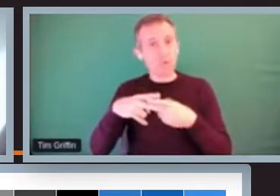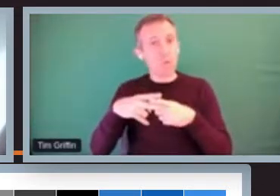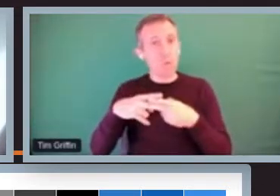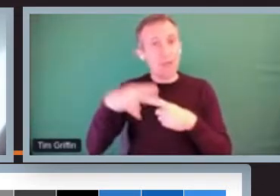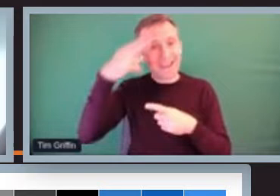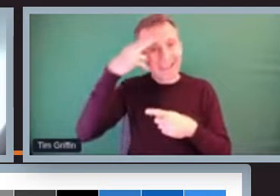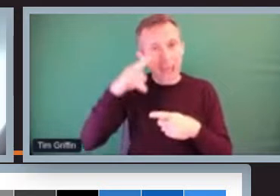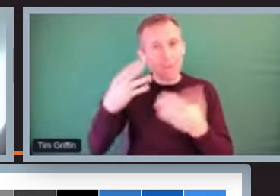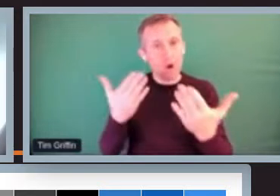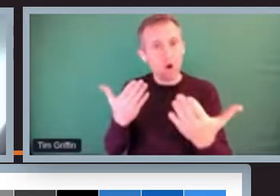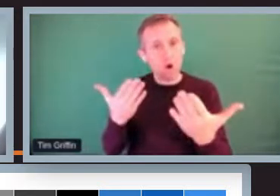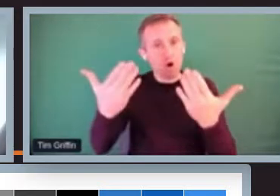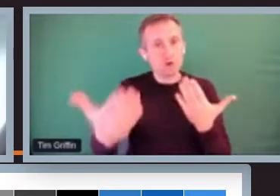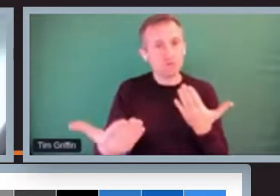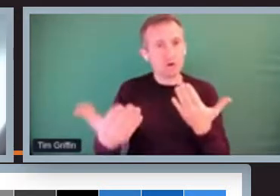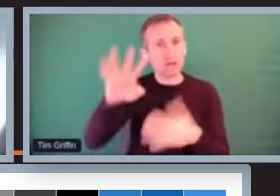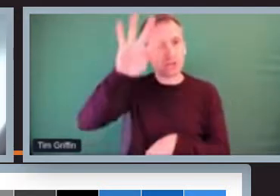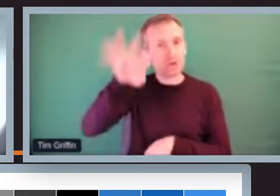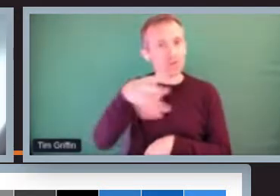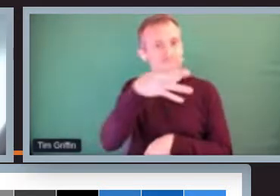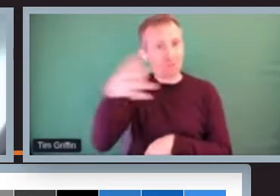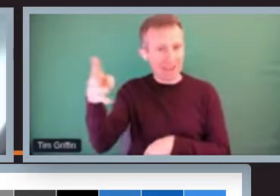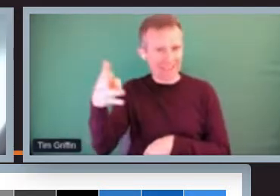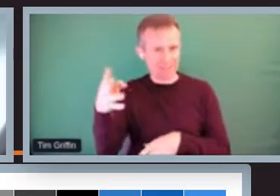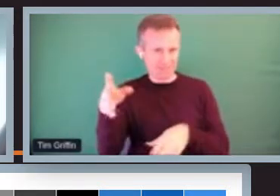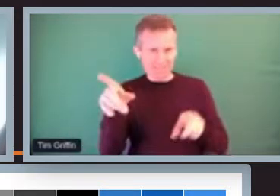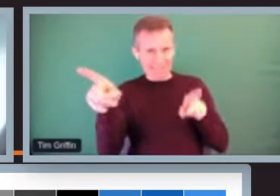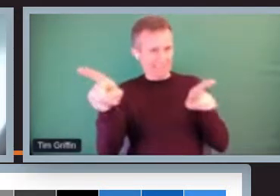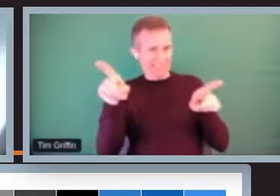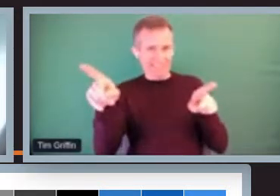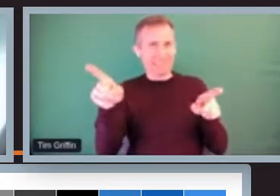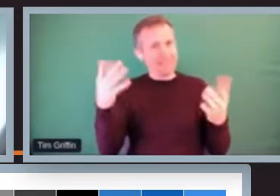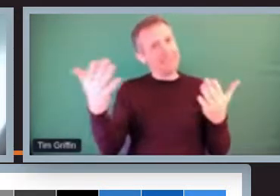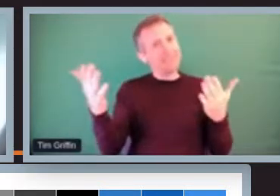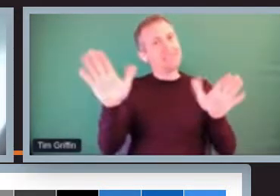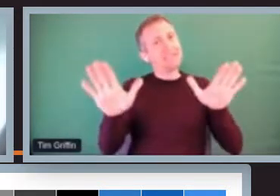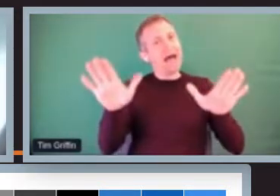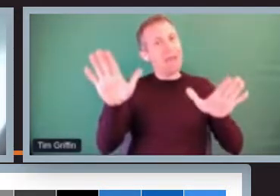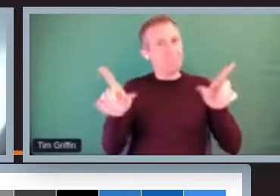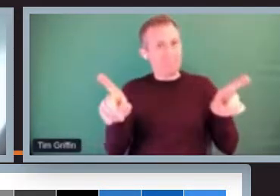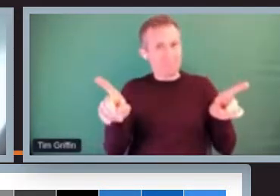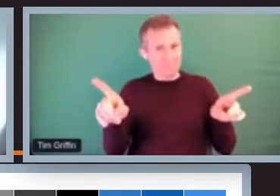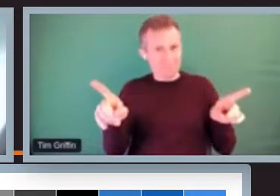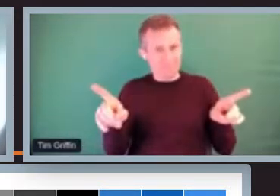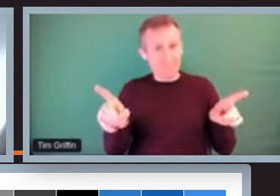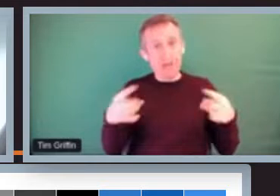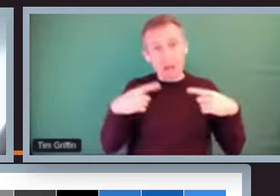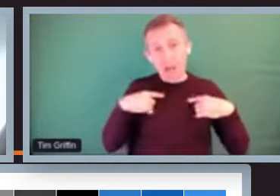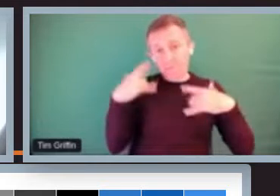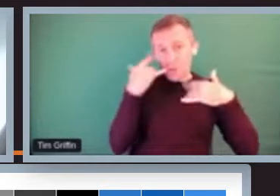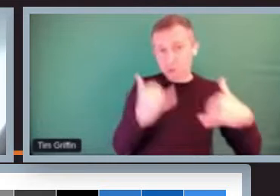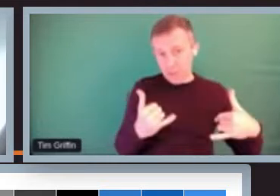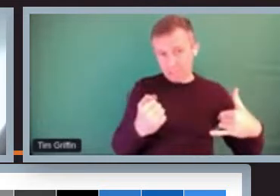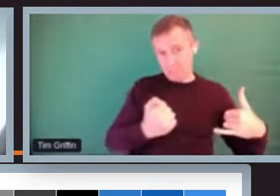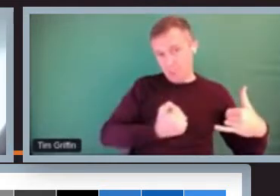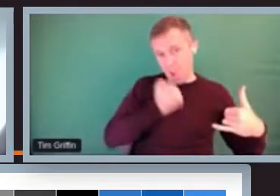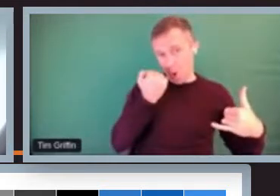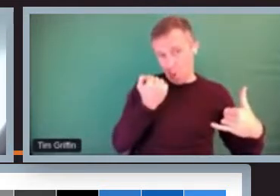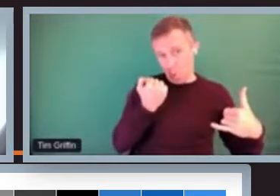offers very similar functionality. Note that while I've tested my own content for accessibility, I haven't tested the third